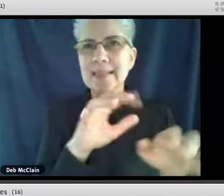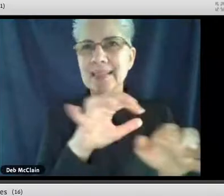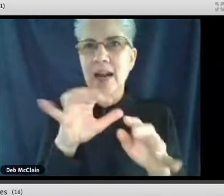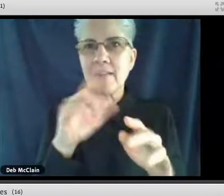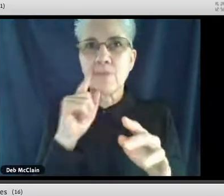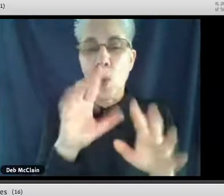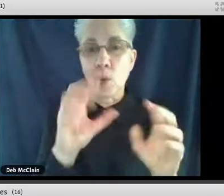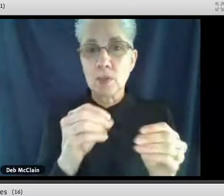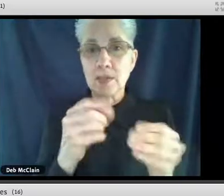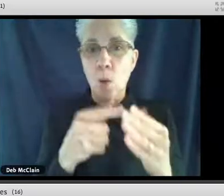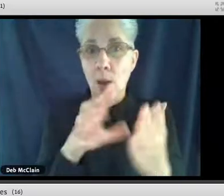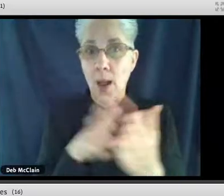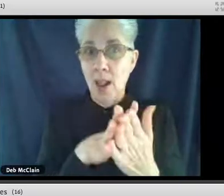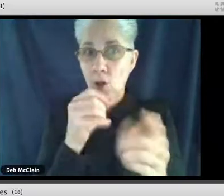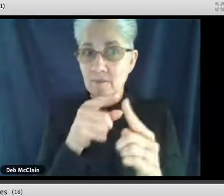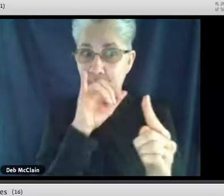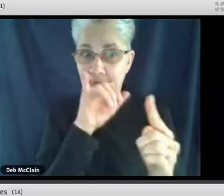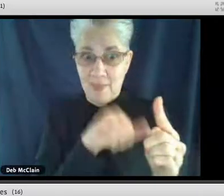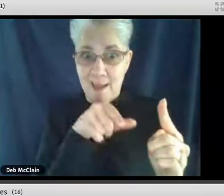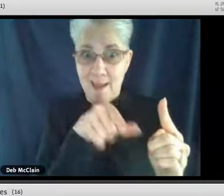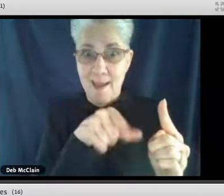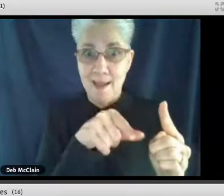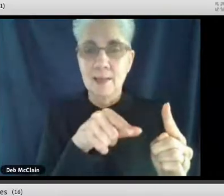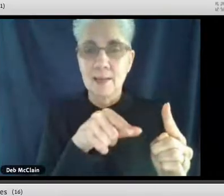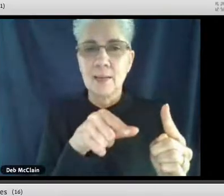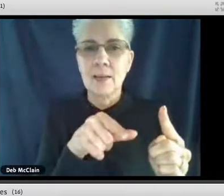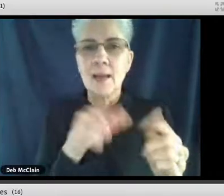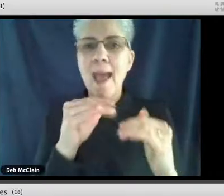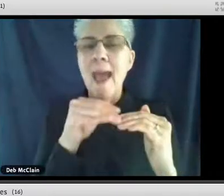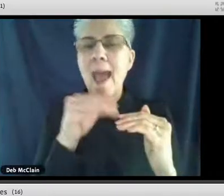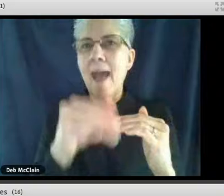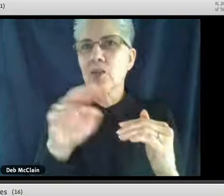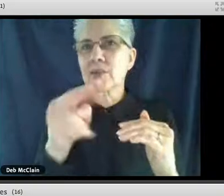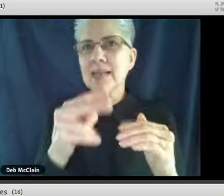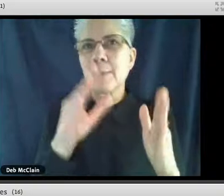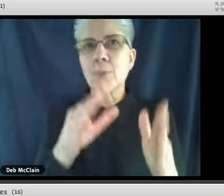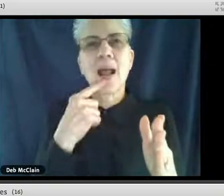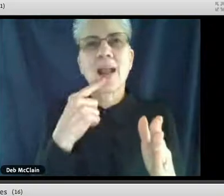and what I found is after the second person, I could tell you all of the issues on that page,